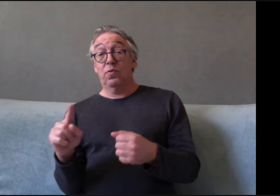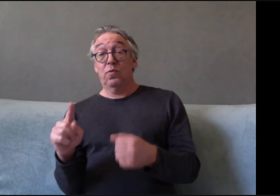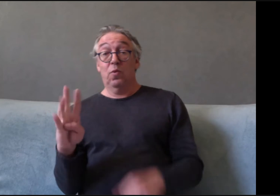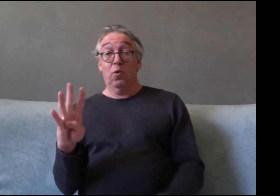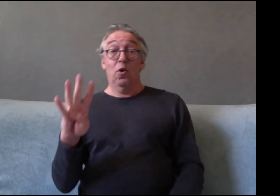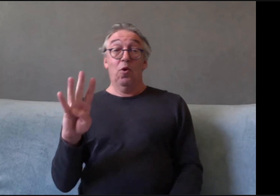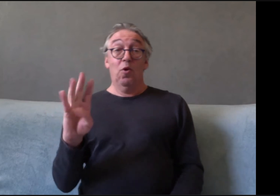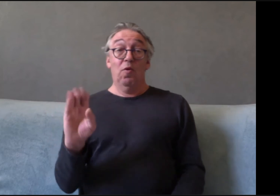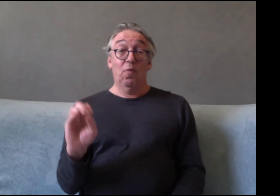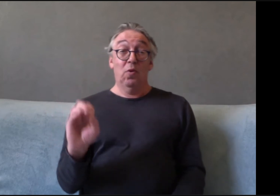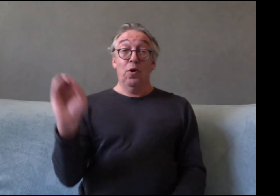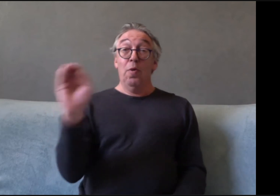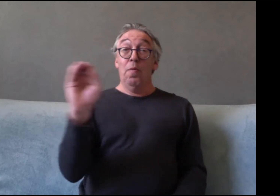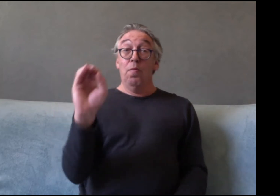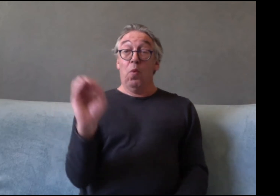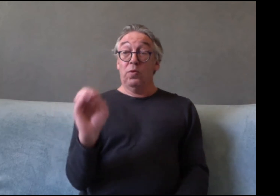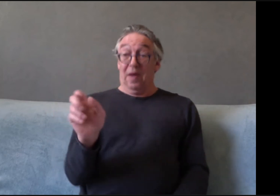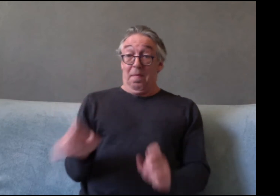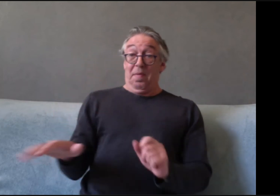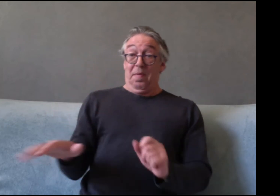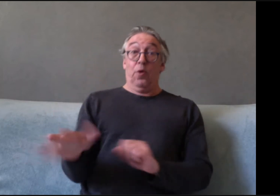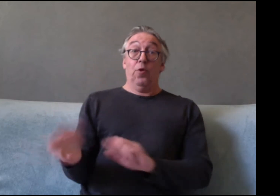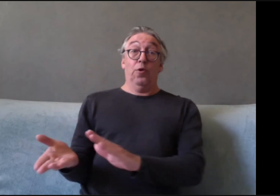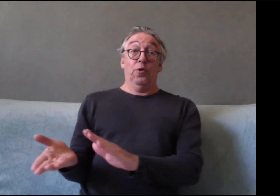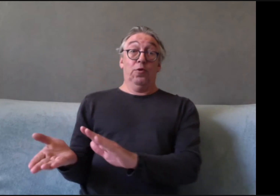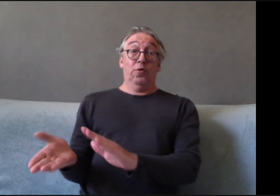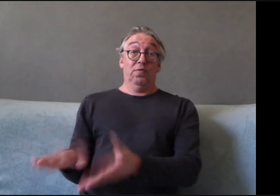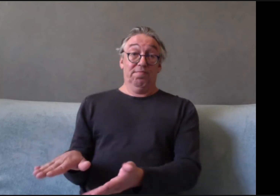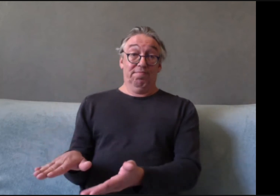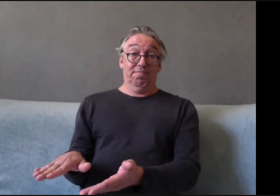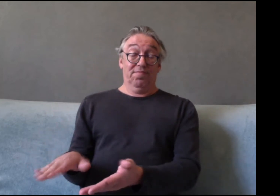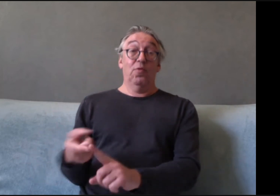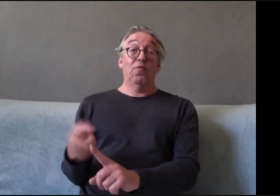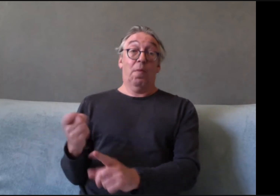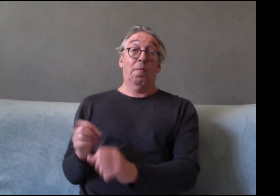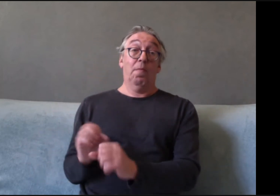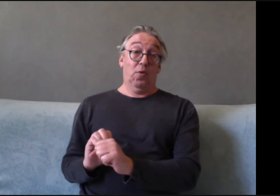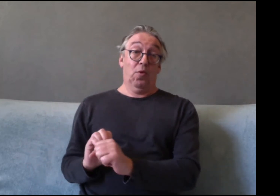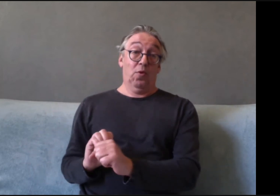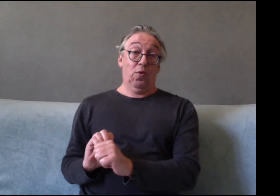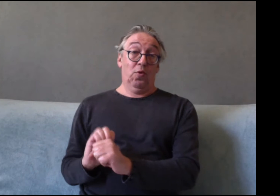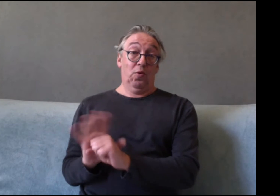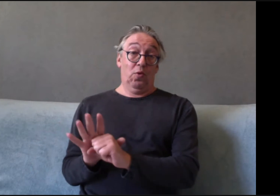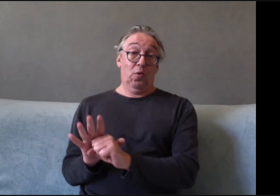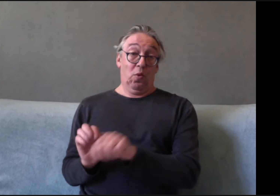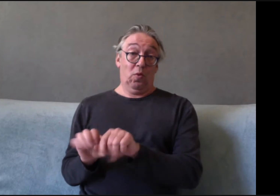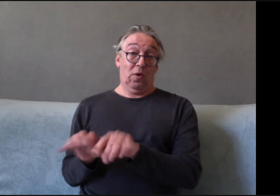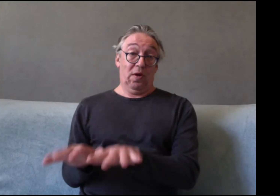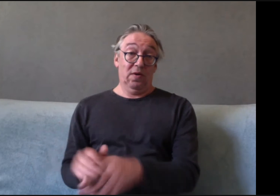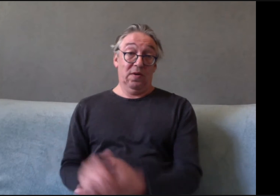or similar not detected causes. Because the protection in residential houses